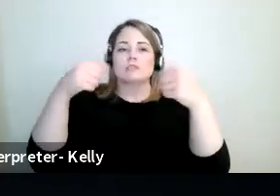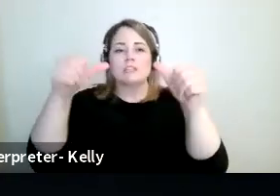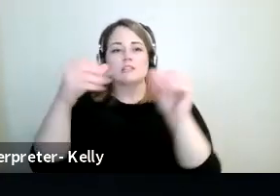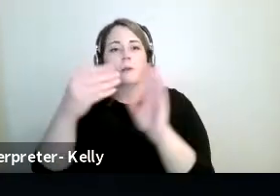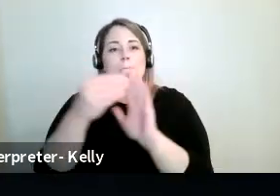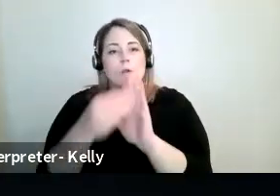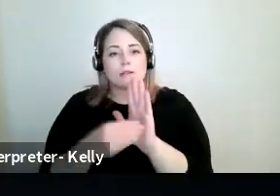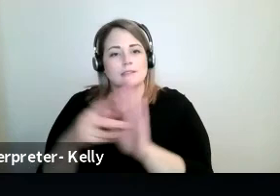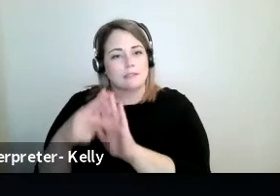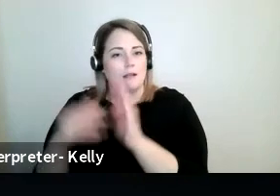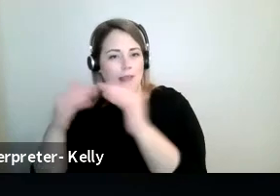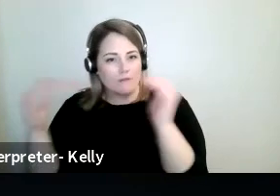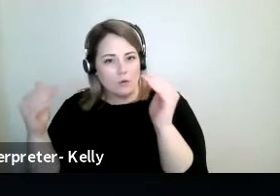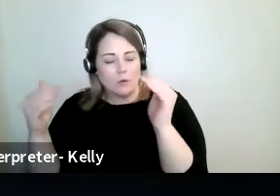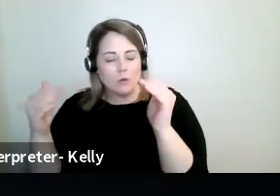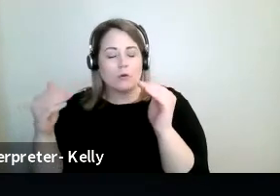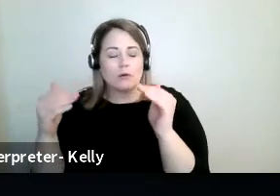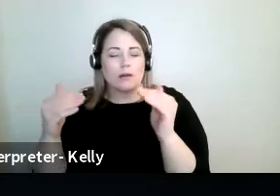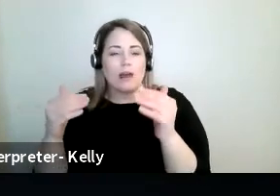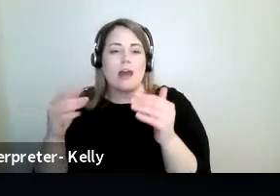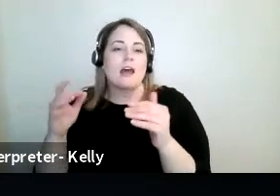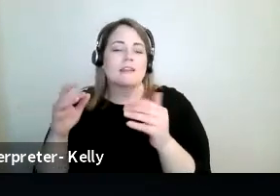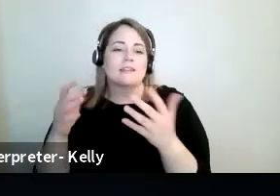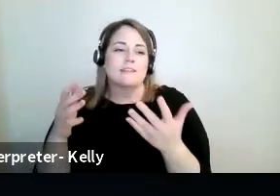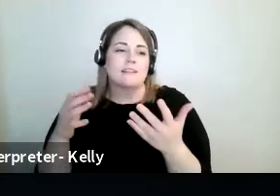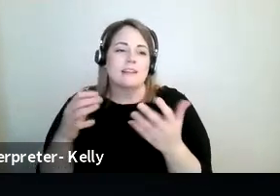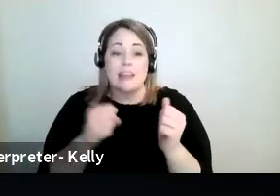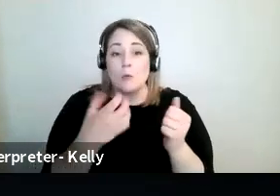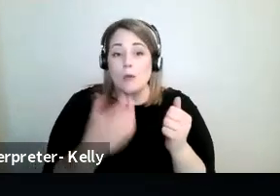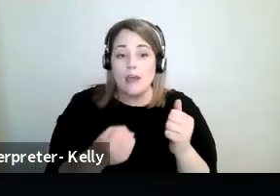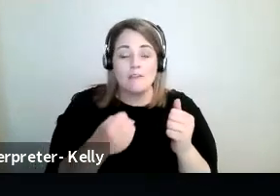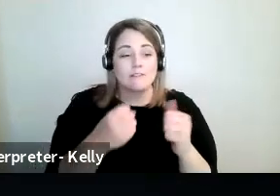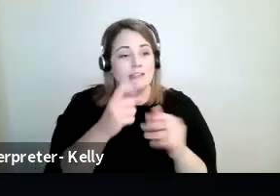universities, beyond the national - we have disability standards at the moment for education